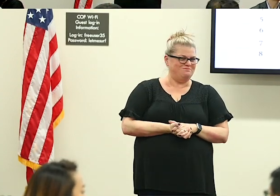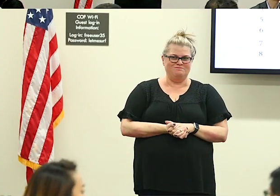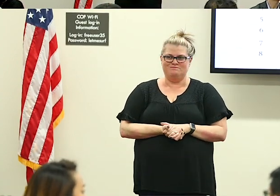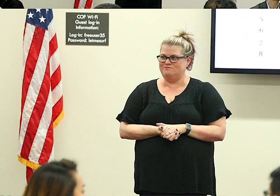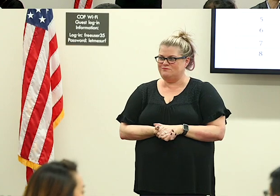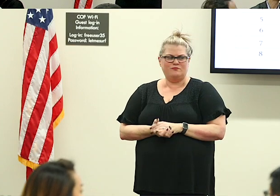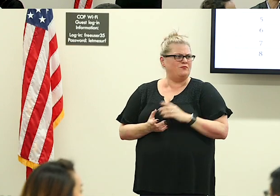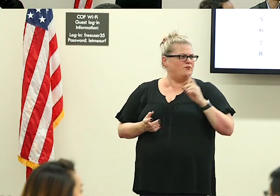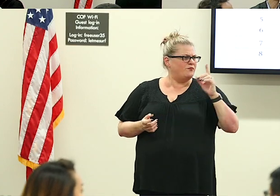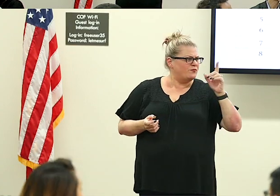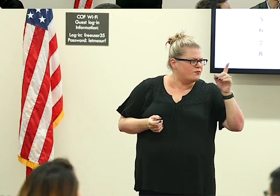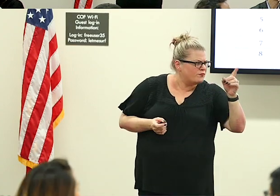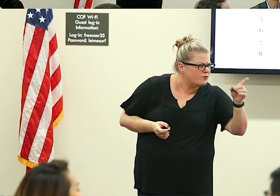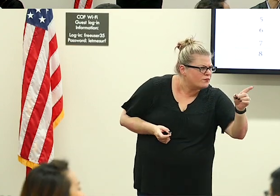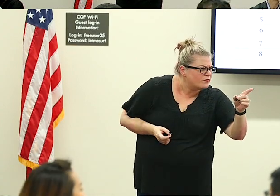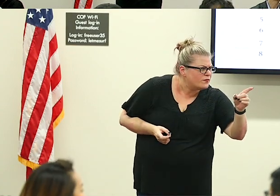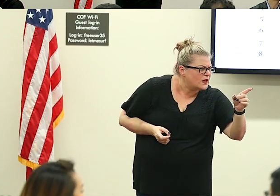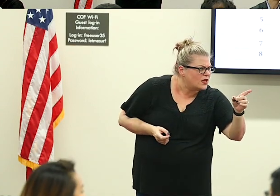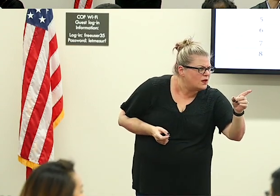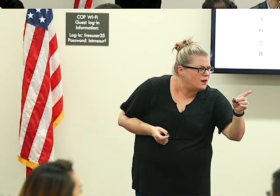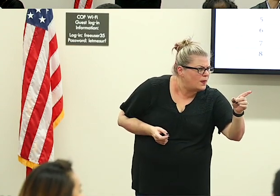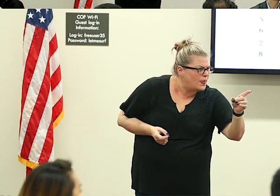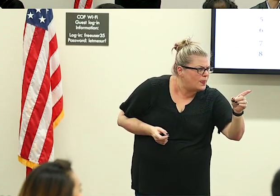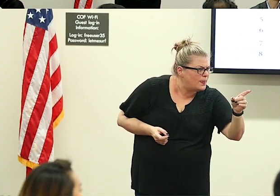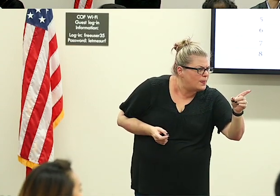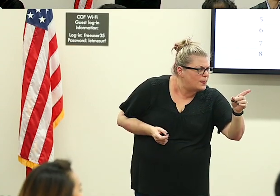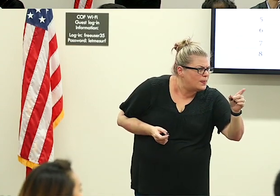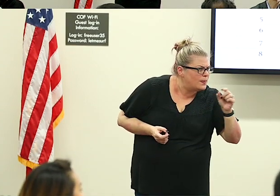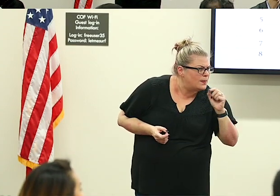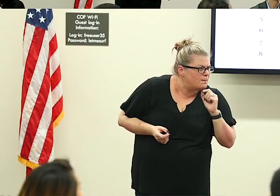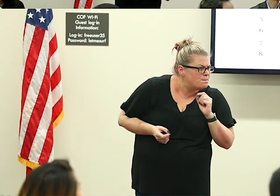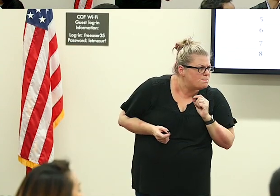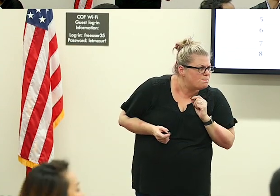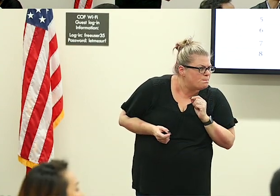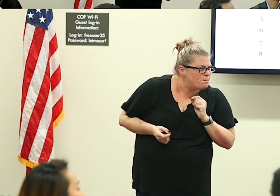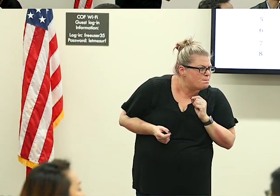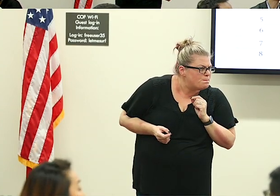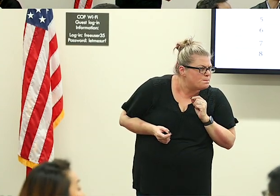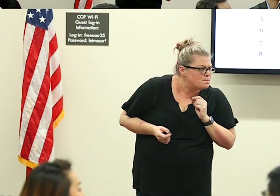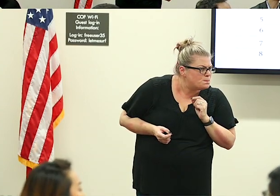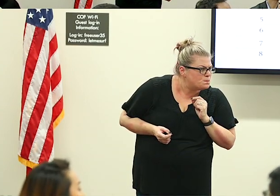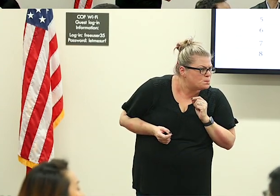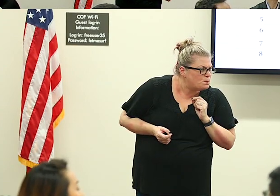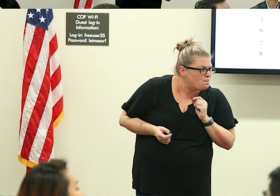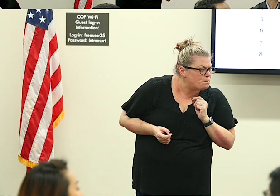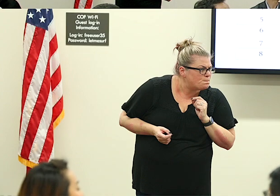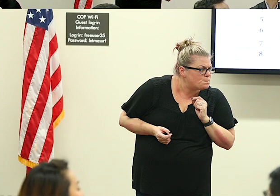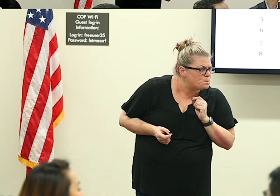[Male Attendee] So is there any number about the area? Property numbers?